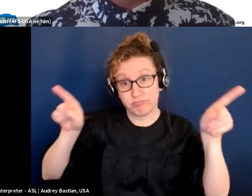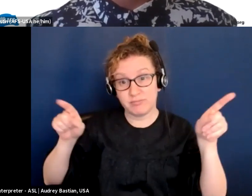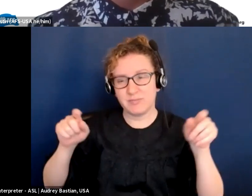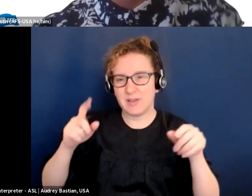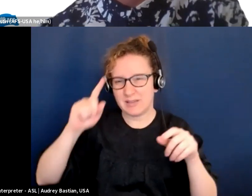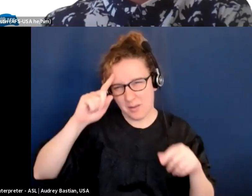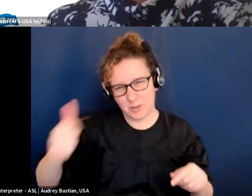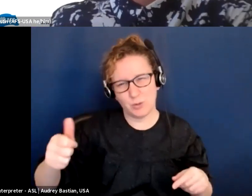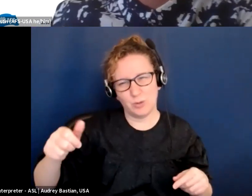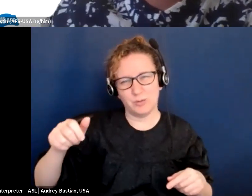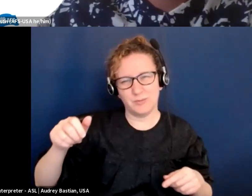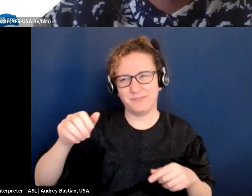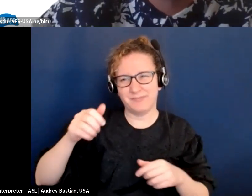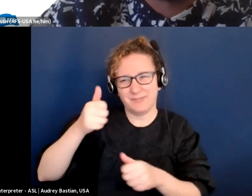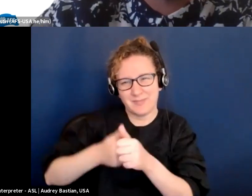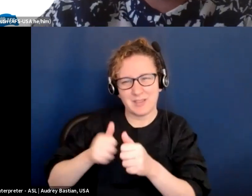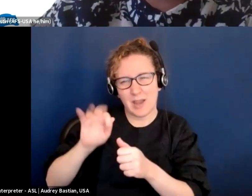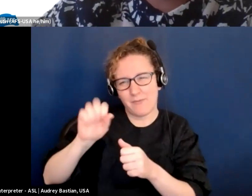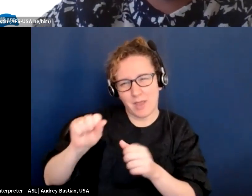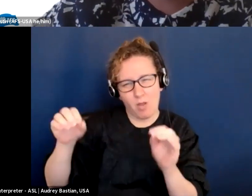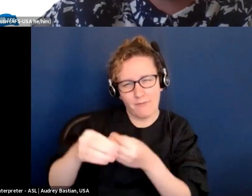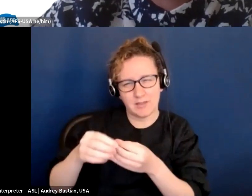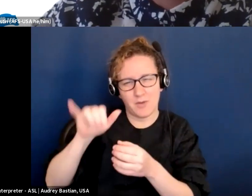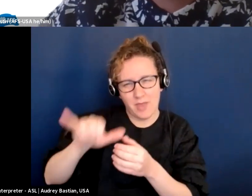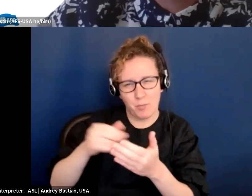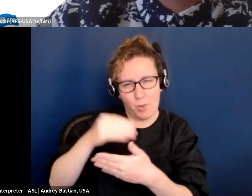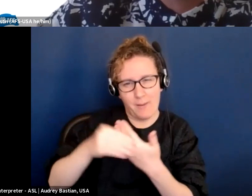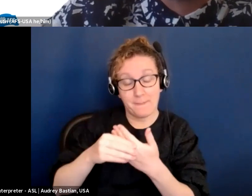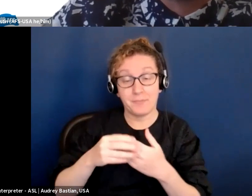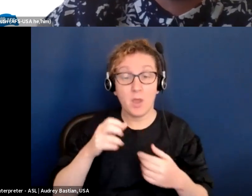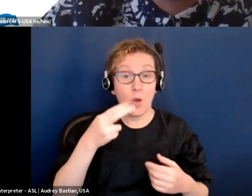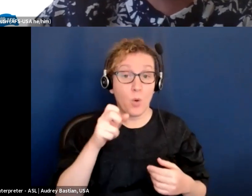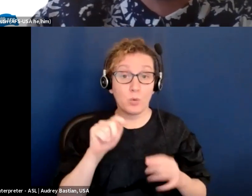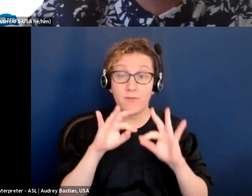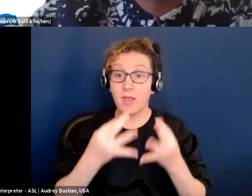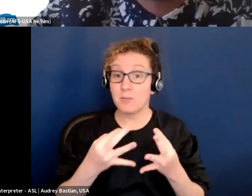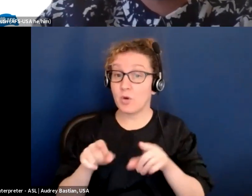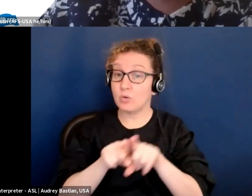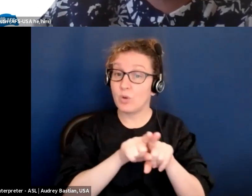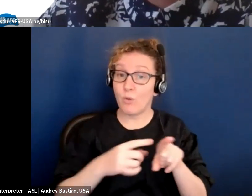for that particular program. Our host families are volunteer families as well so they don't